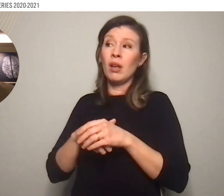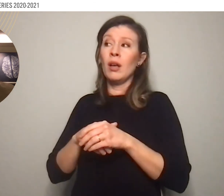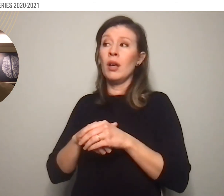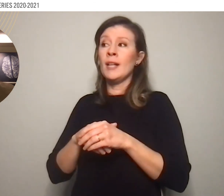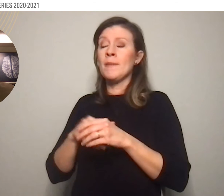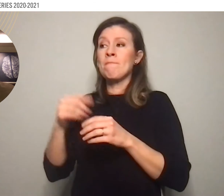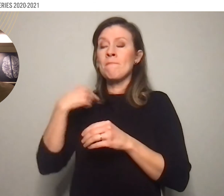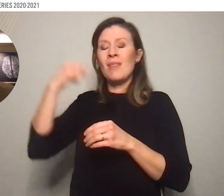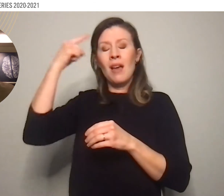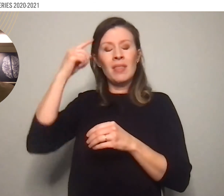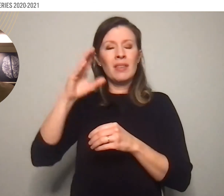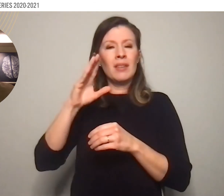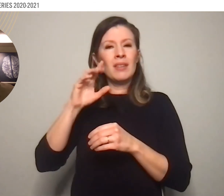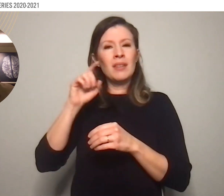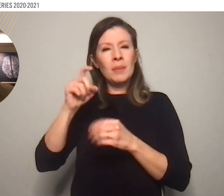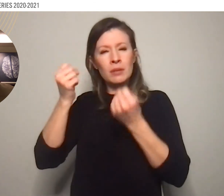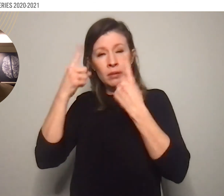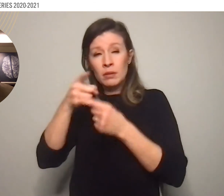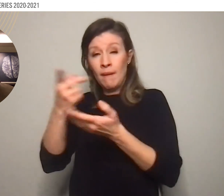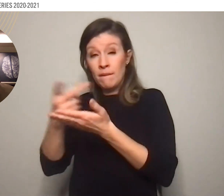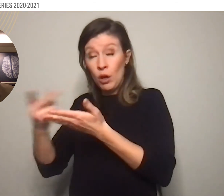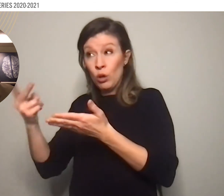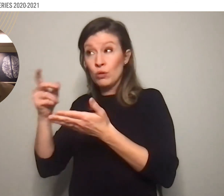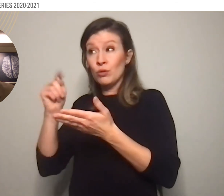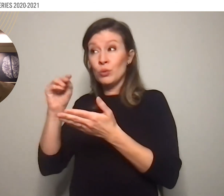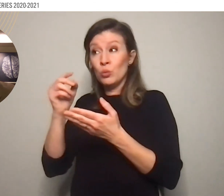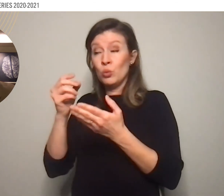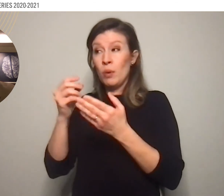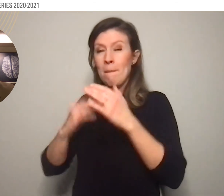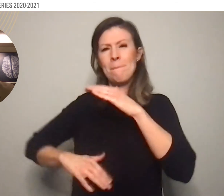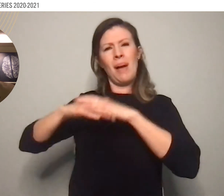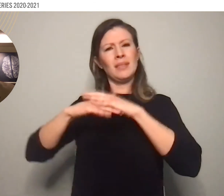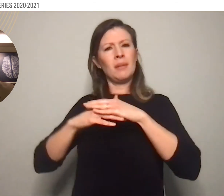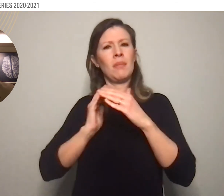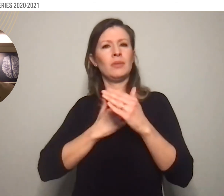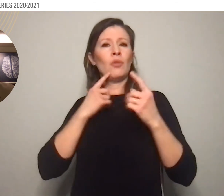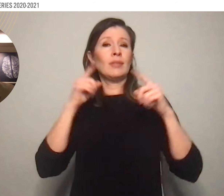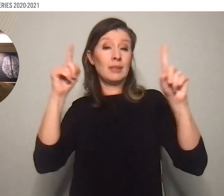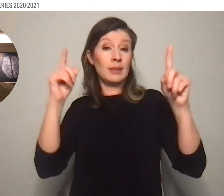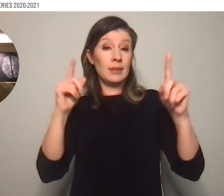is going to be, is necessary to maximize the effectiveness of, of what we do. So